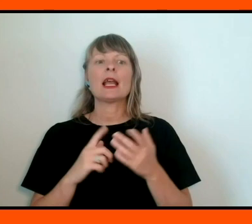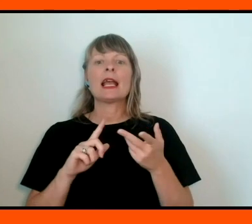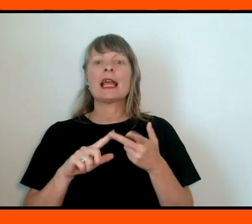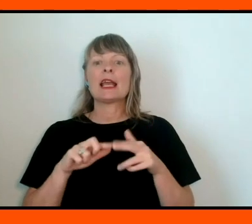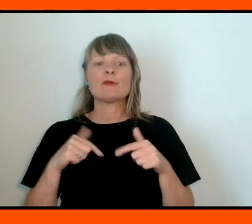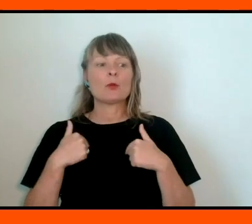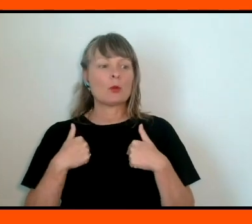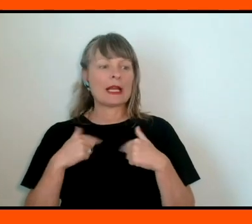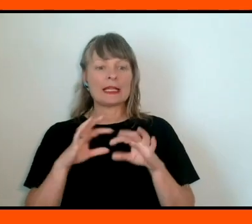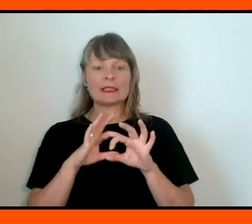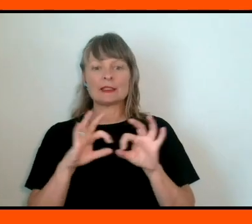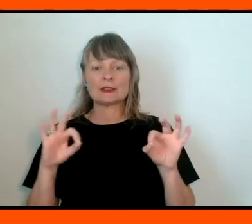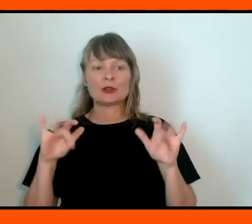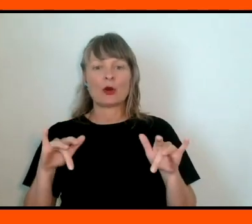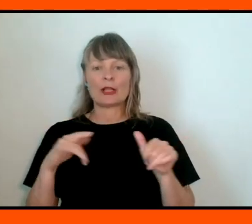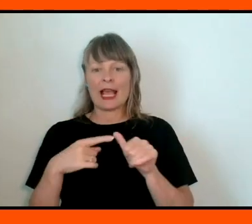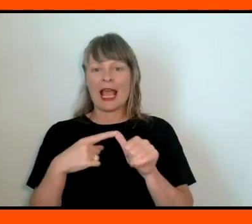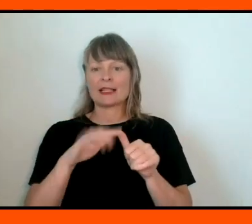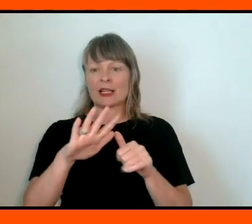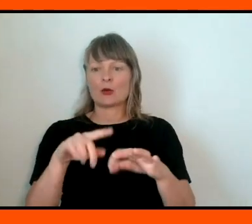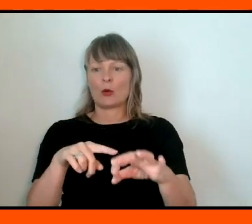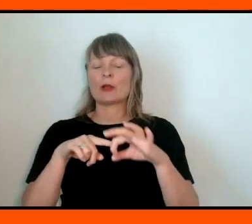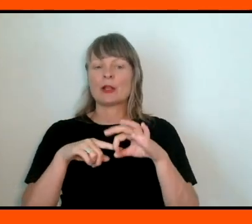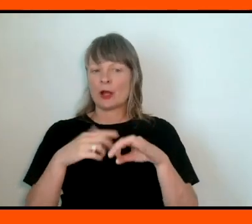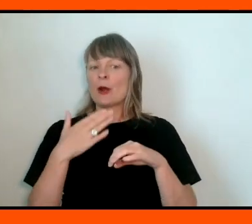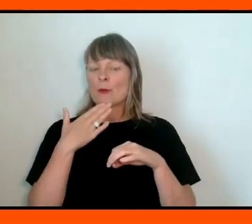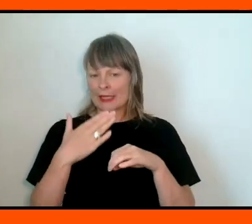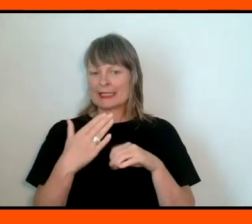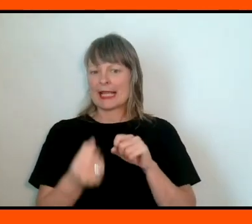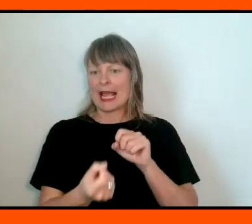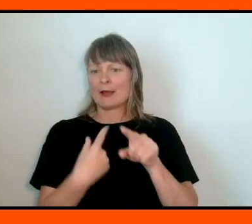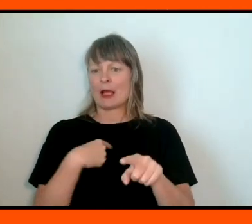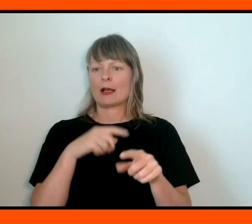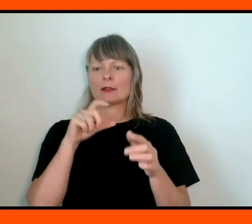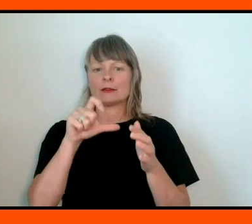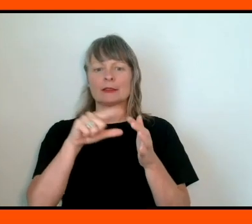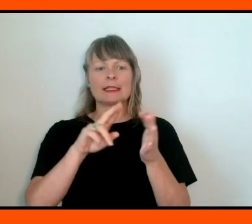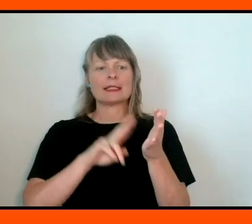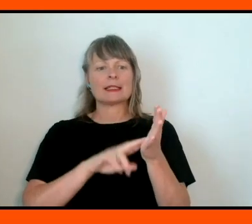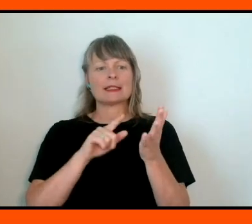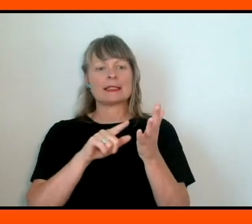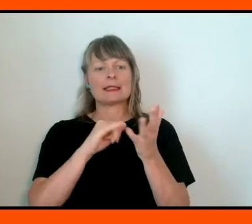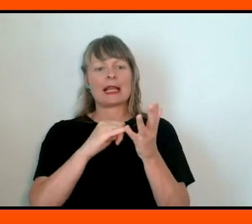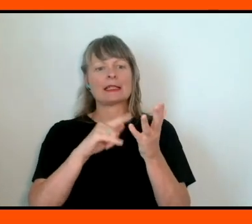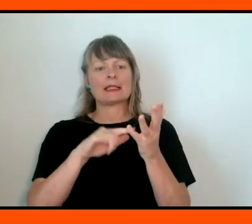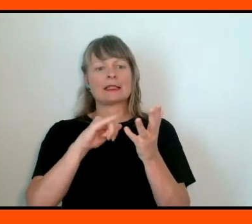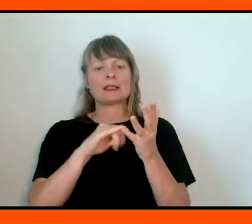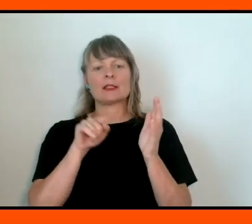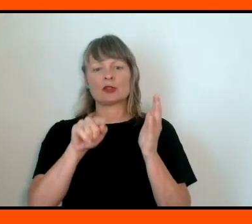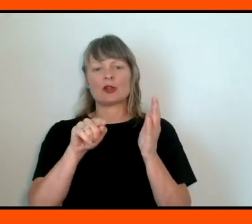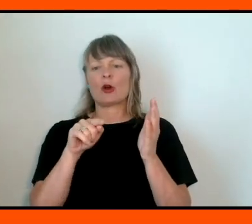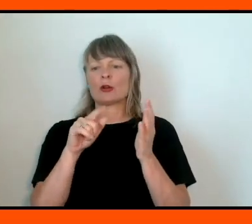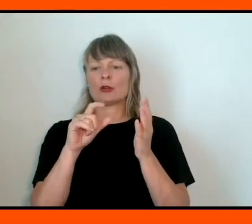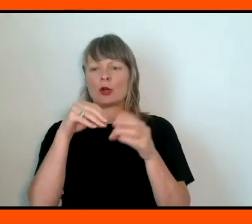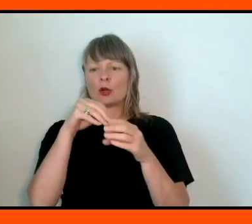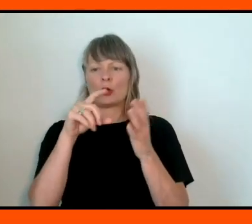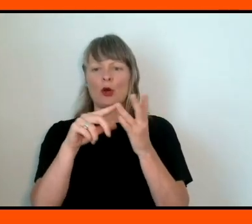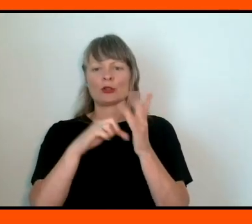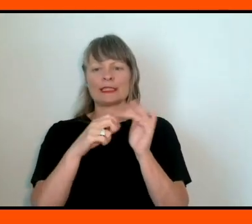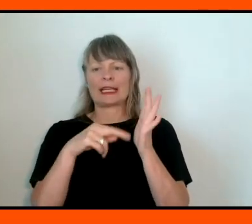please email us at census.content@abs.gov.au.